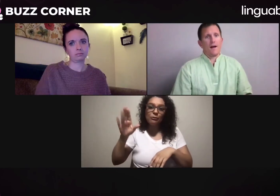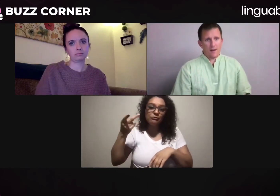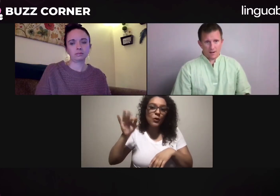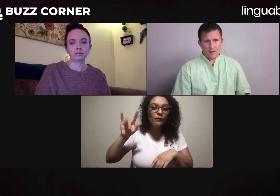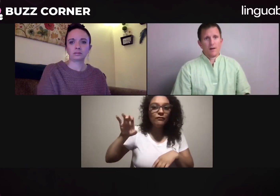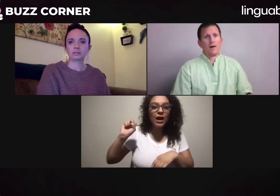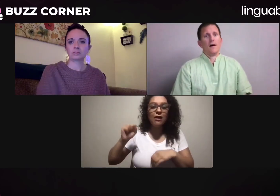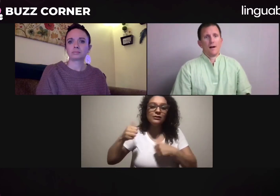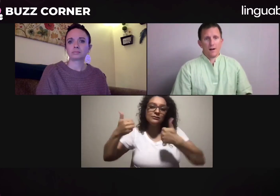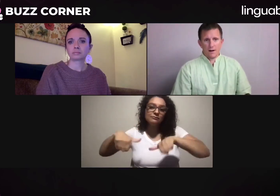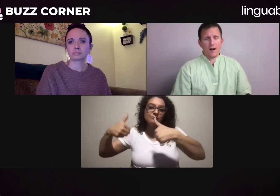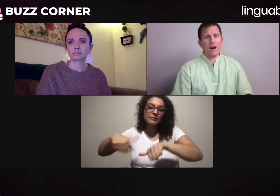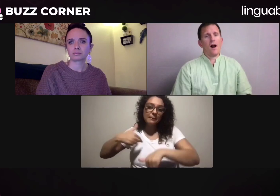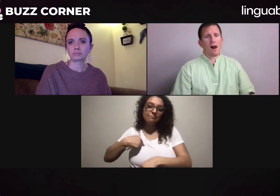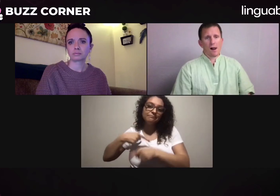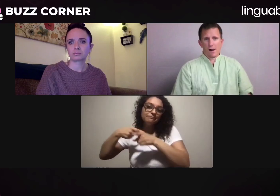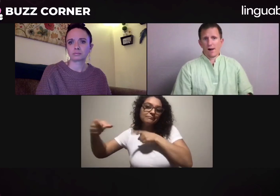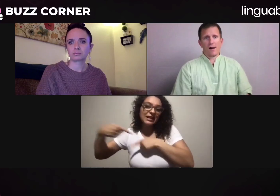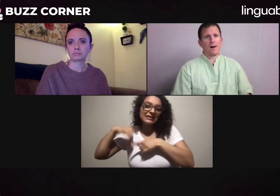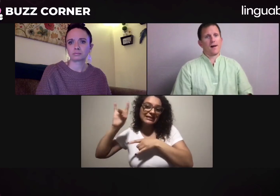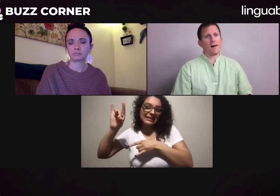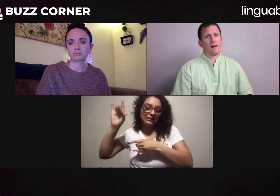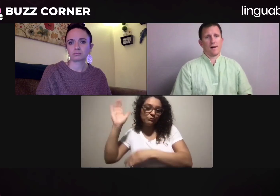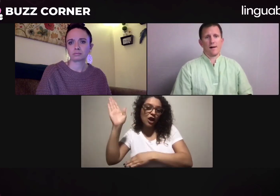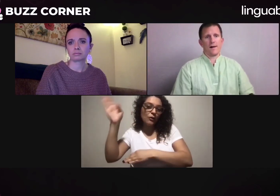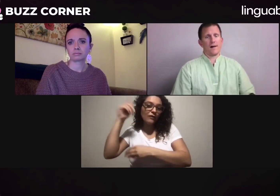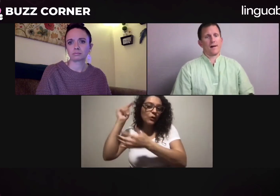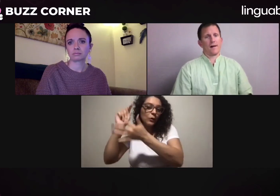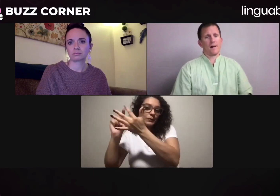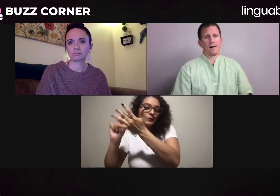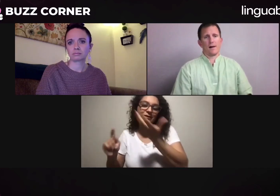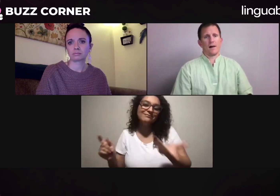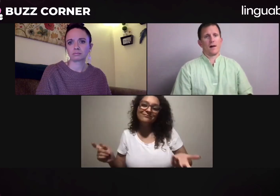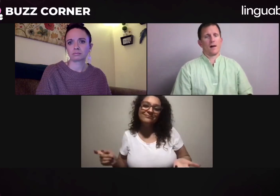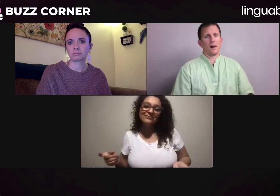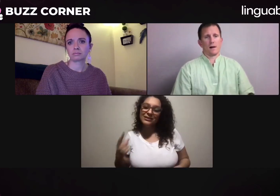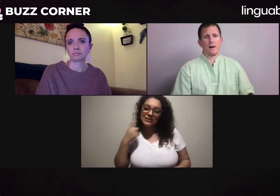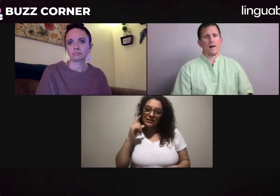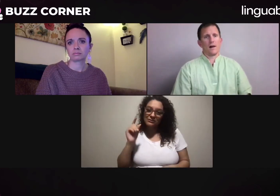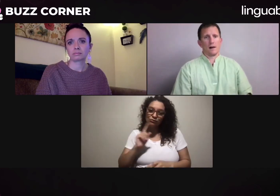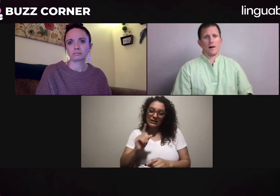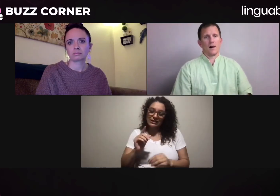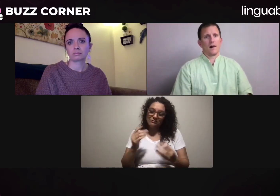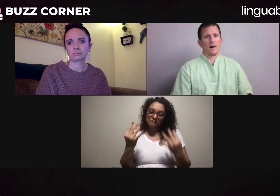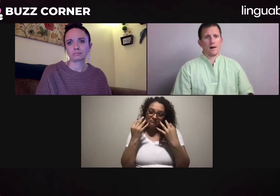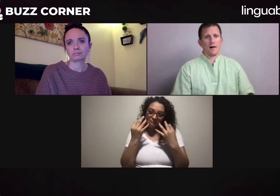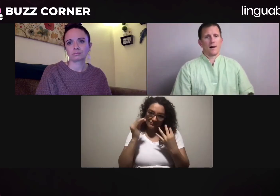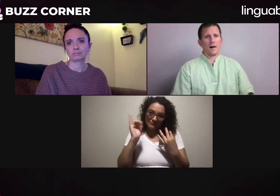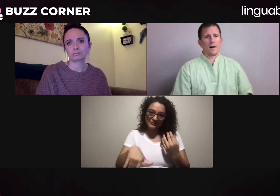But when you're doing it yourself and it's on your Instagram and on your profile, right, that's self-promotion.